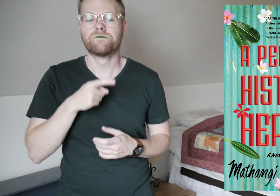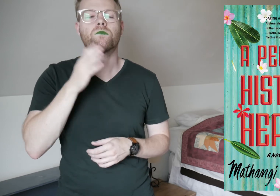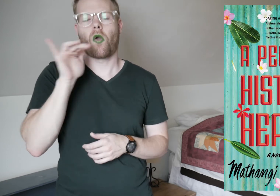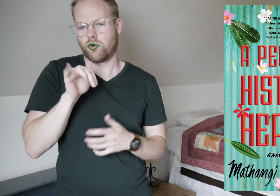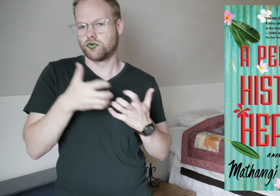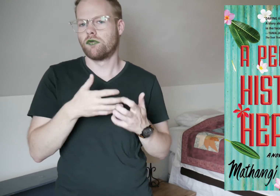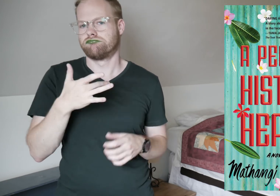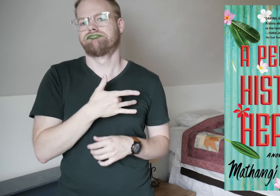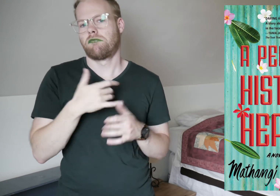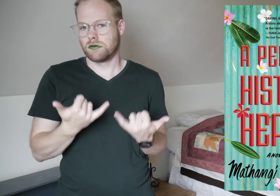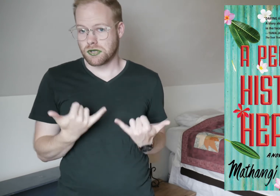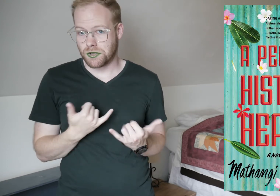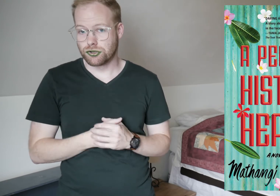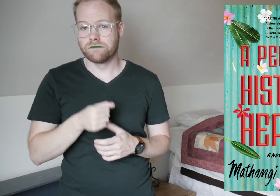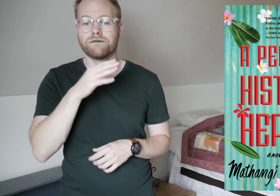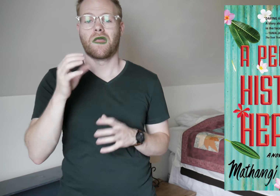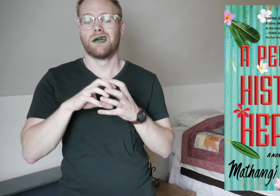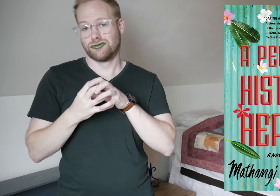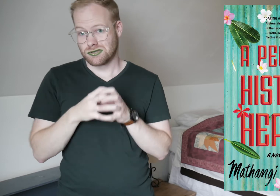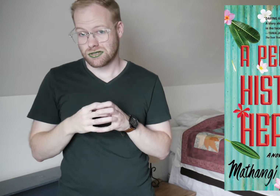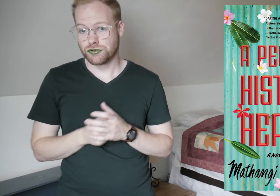It also would fit Hard-Hitting Contemporary and Intersectional.